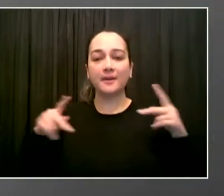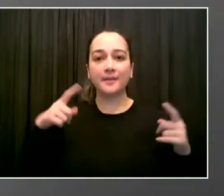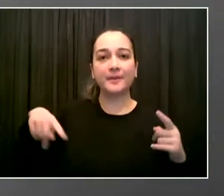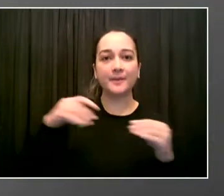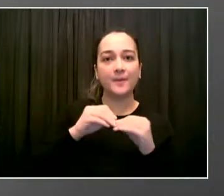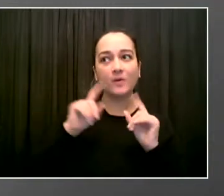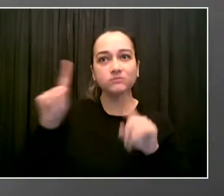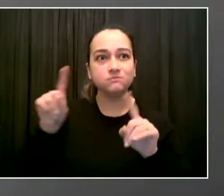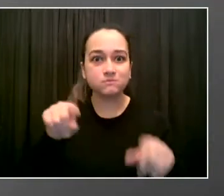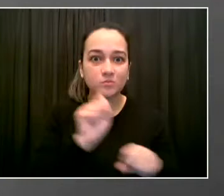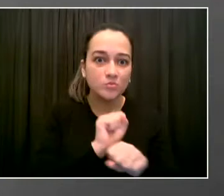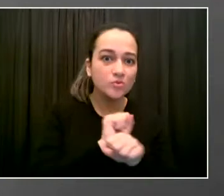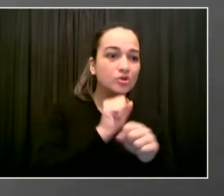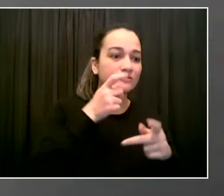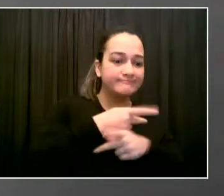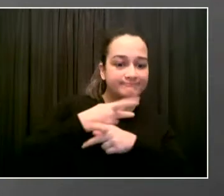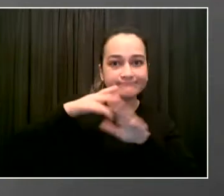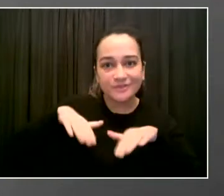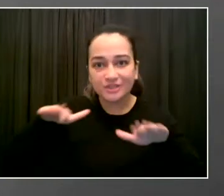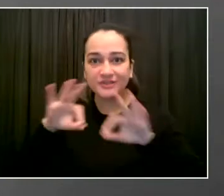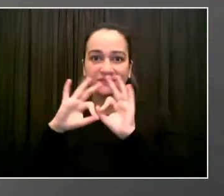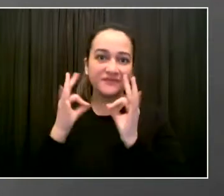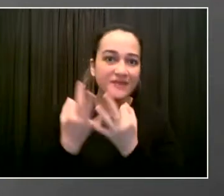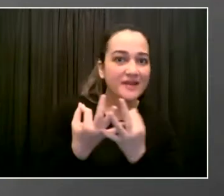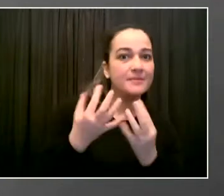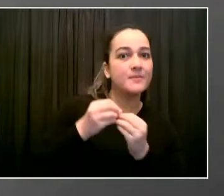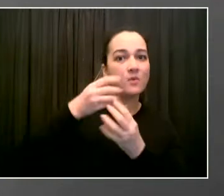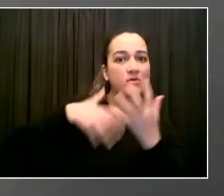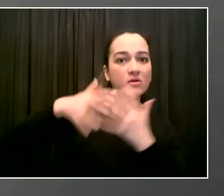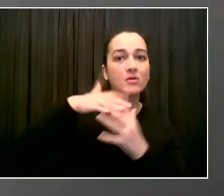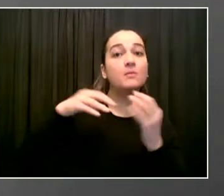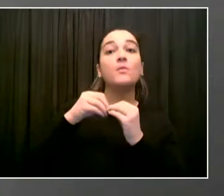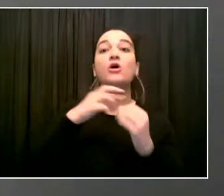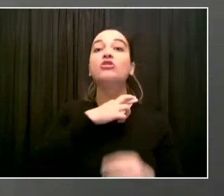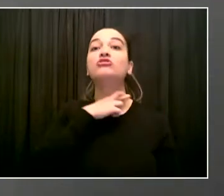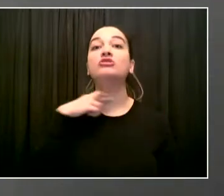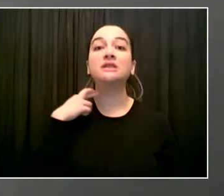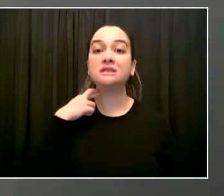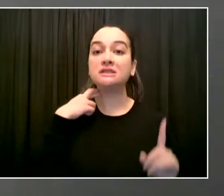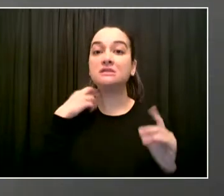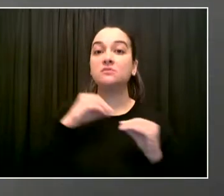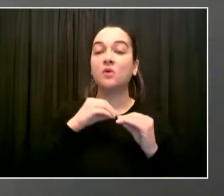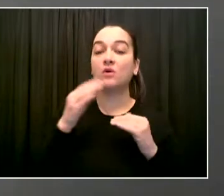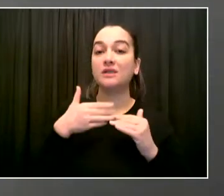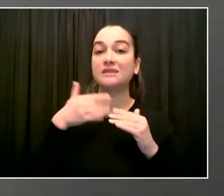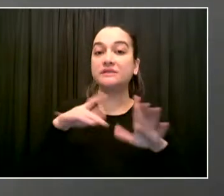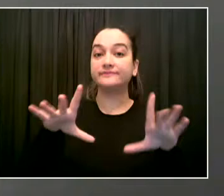VACCINATING ALL THE PEOPLE IN NEW YORK, YOUNGER ADULTS, WHO ARE VERY